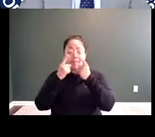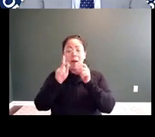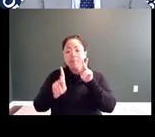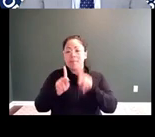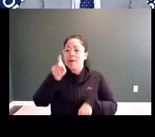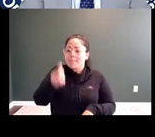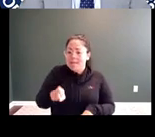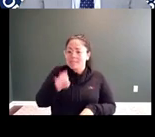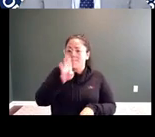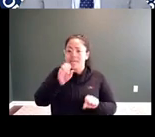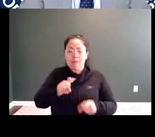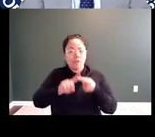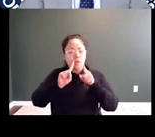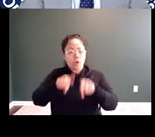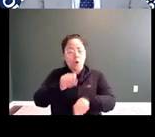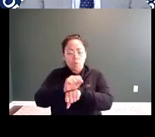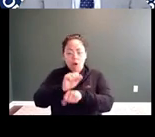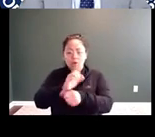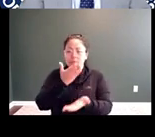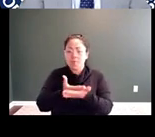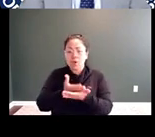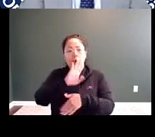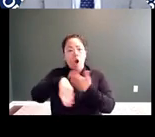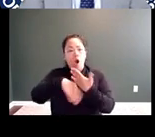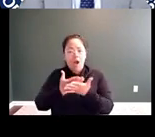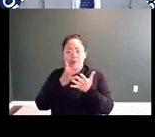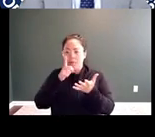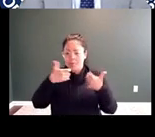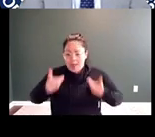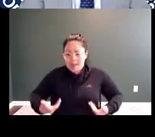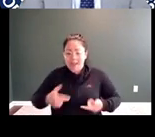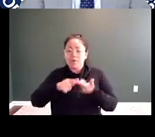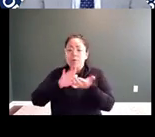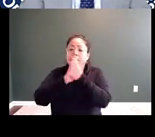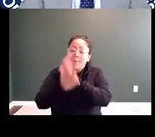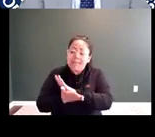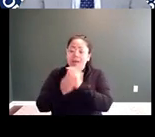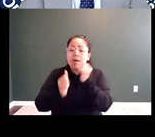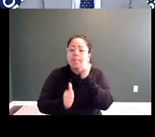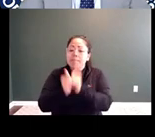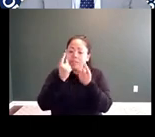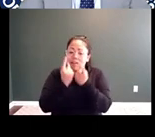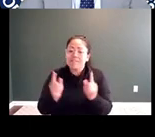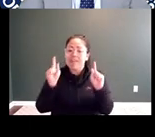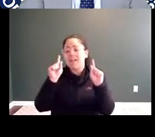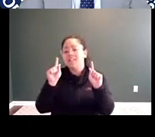being able to demonstrate and show every part of them to be the most effective employees and staff members they can be.